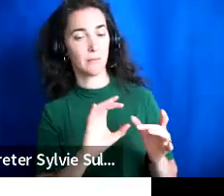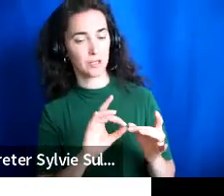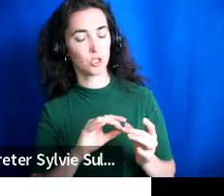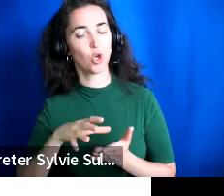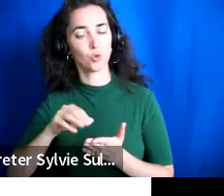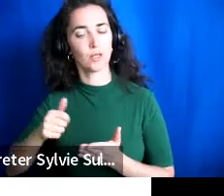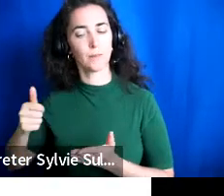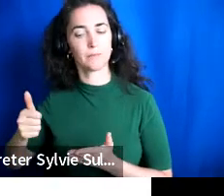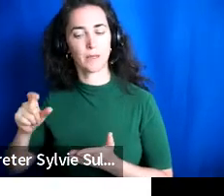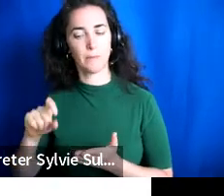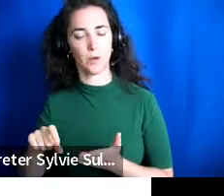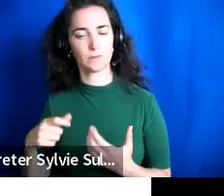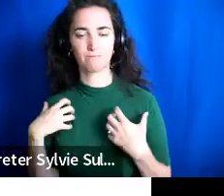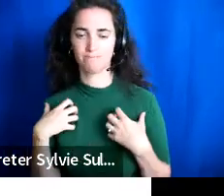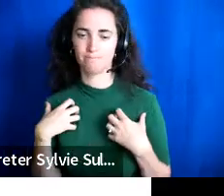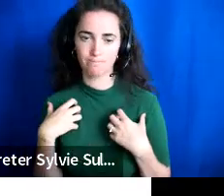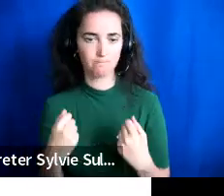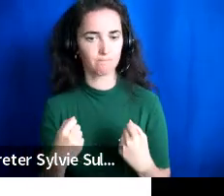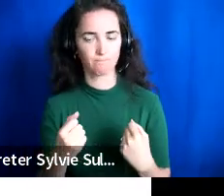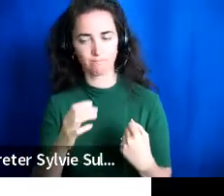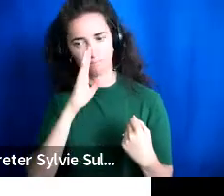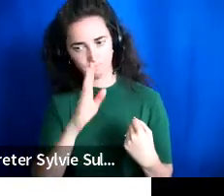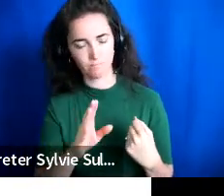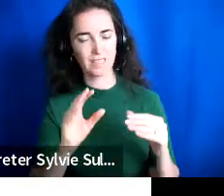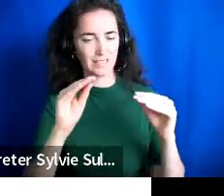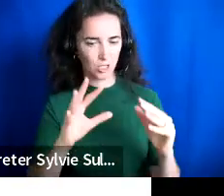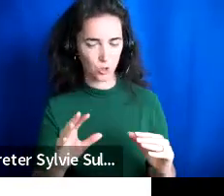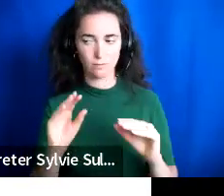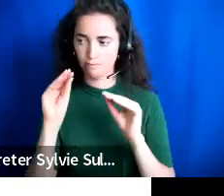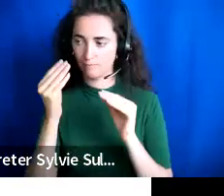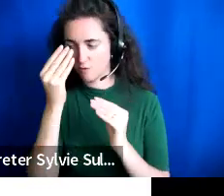A certain students need to be asserted with their teachers and the programs that are supposed to help them.